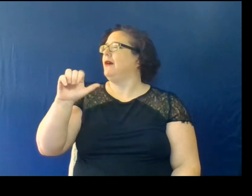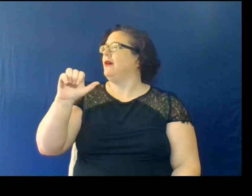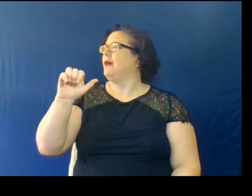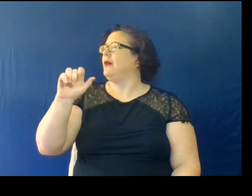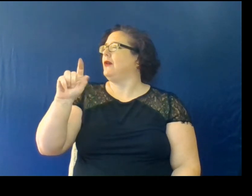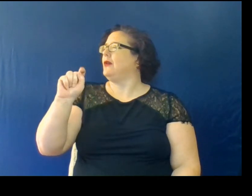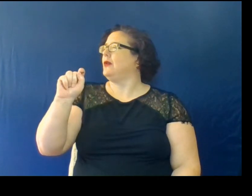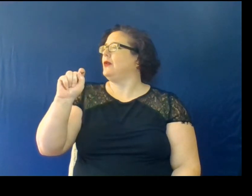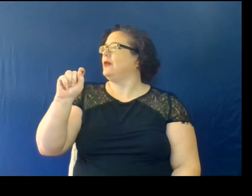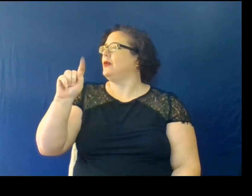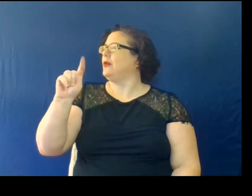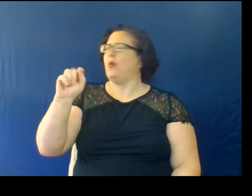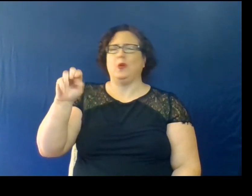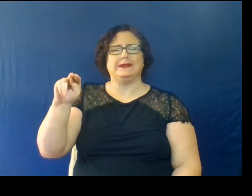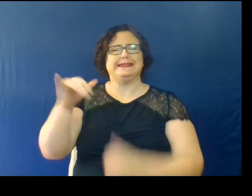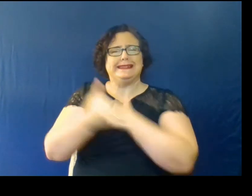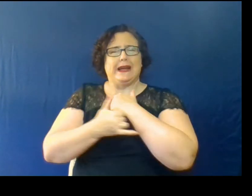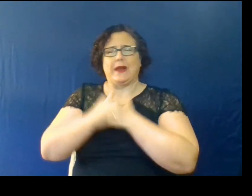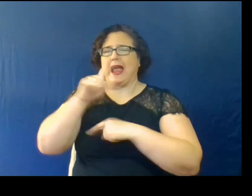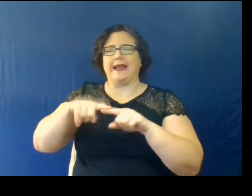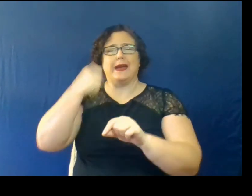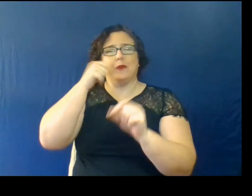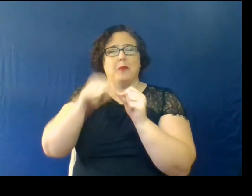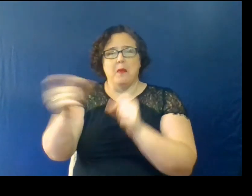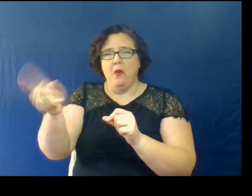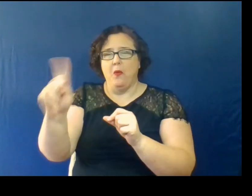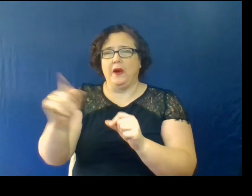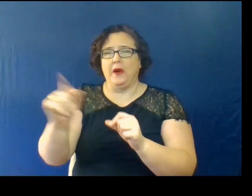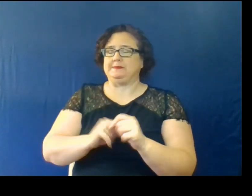had and I don't remember where it is, but they had like one of these little elevators that went